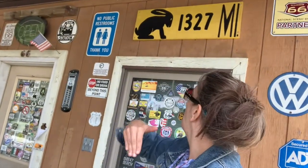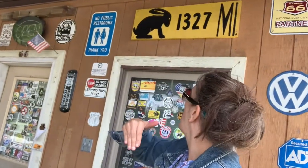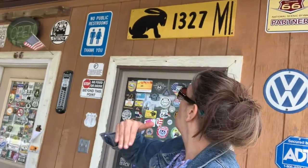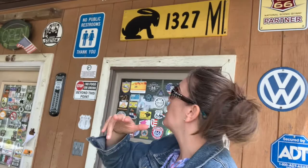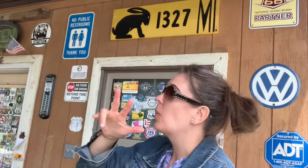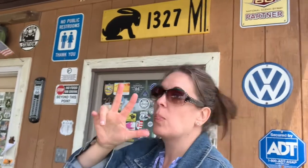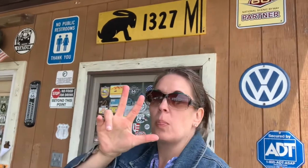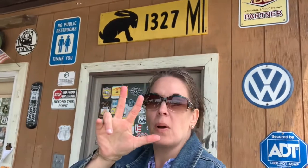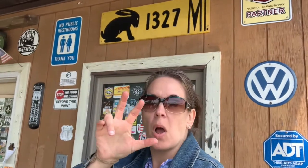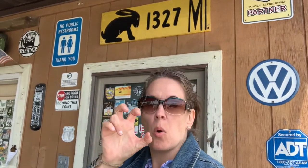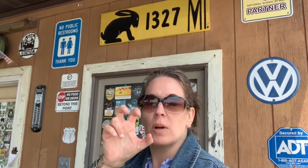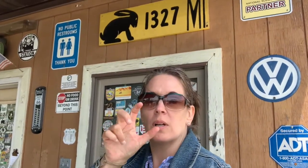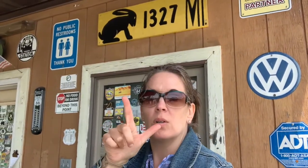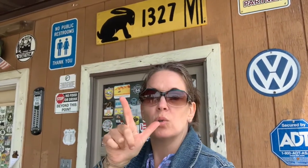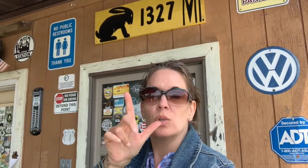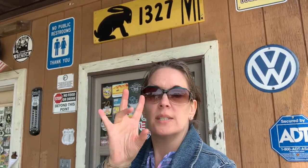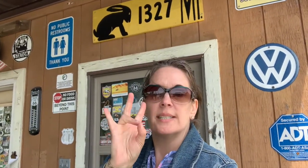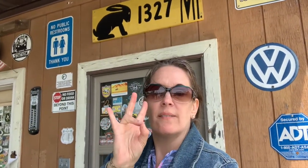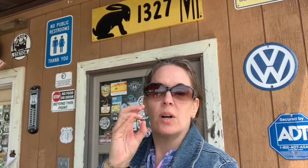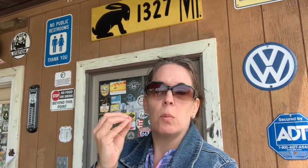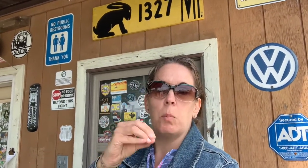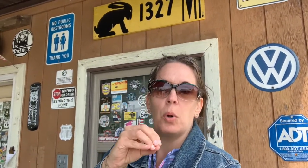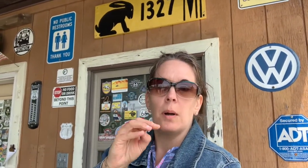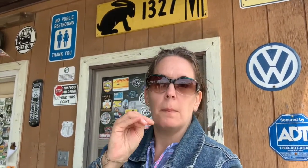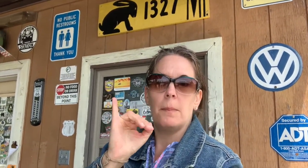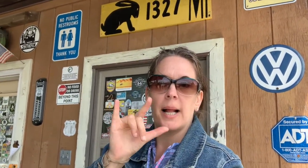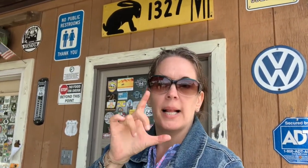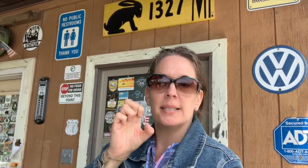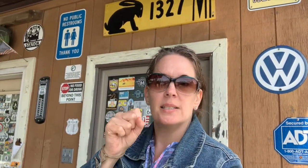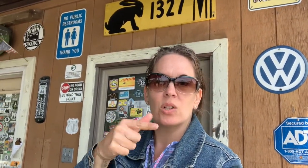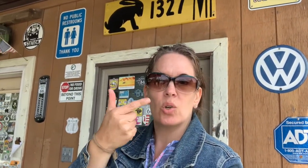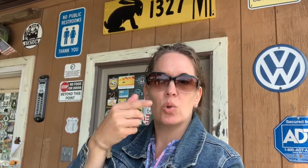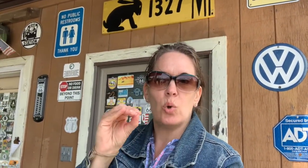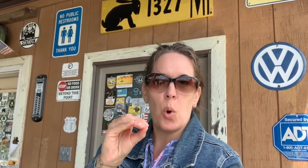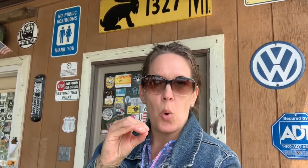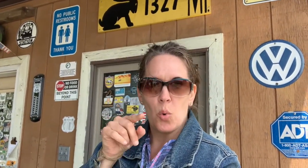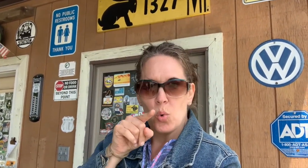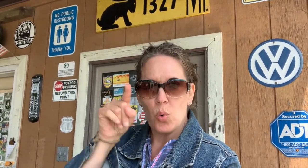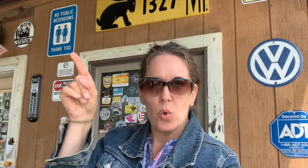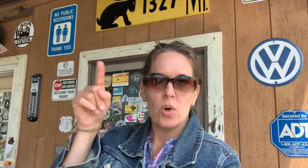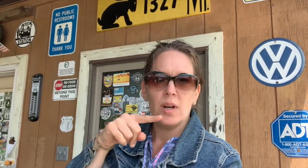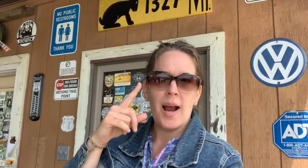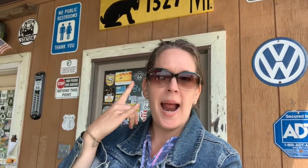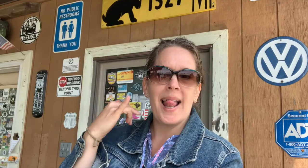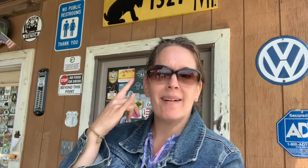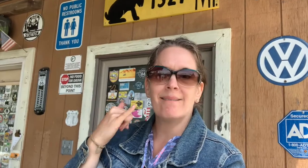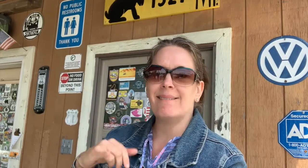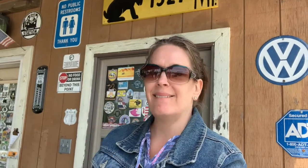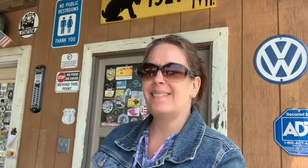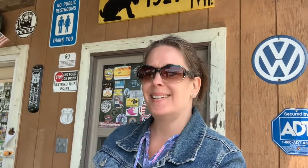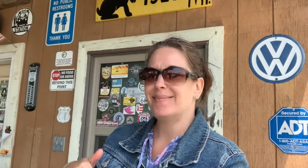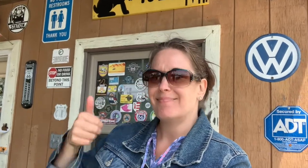1327 more to go miles to California.